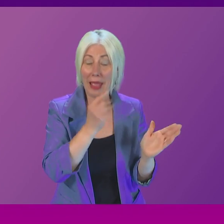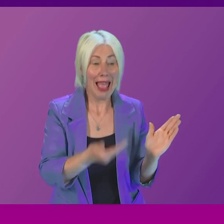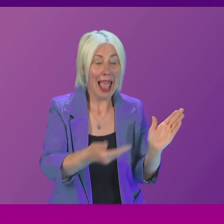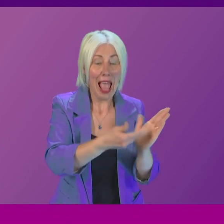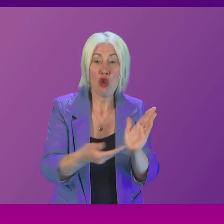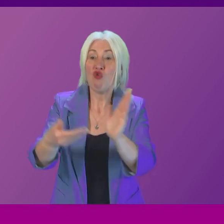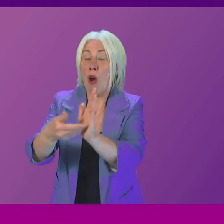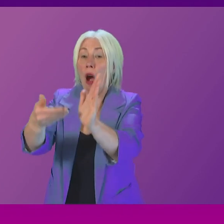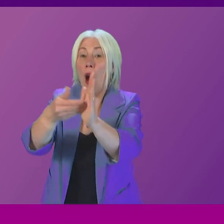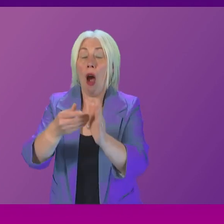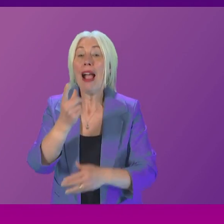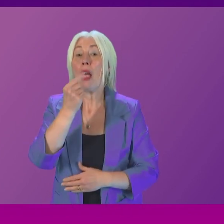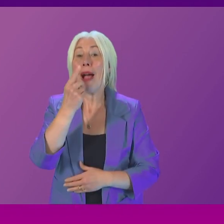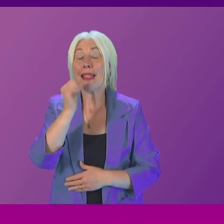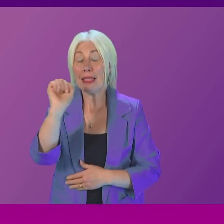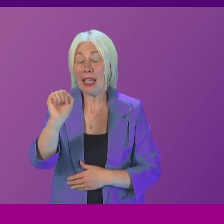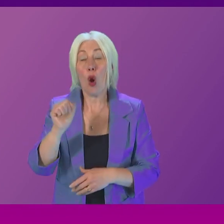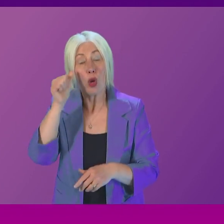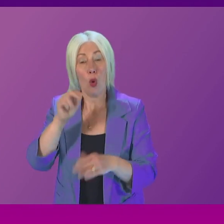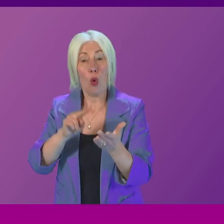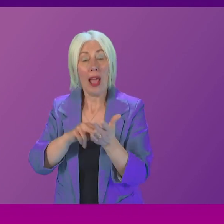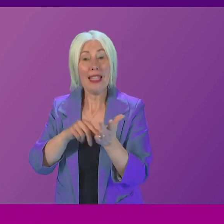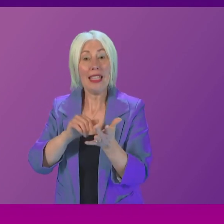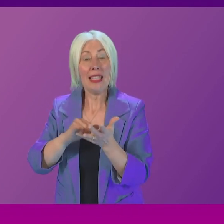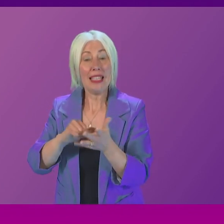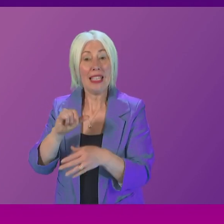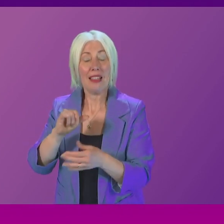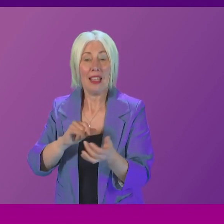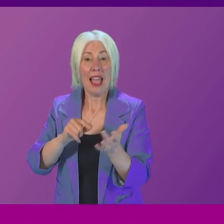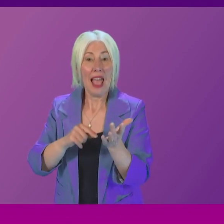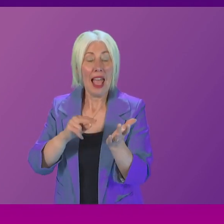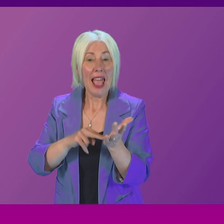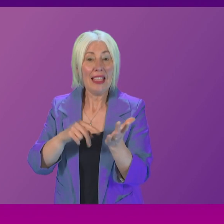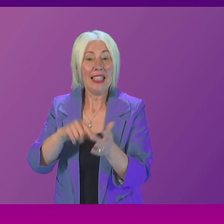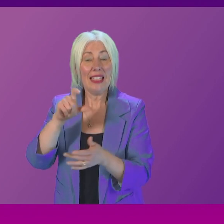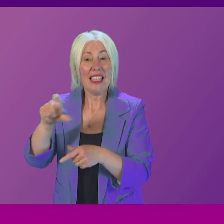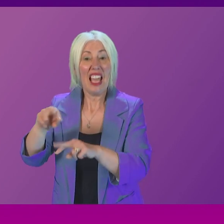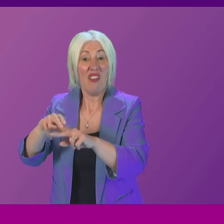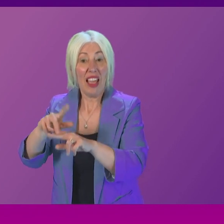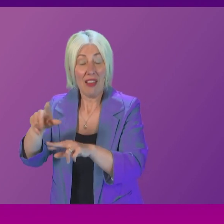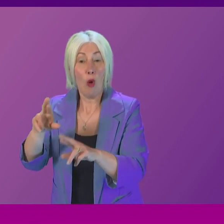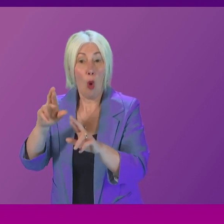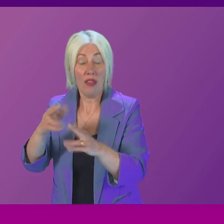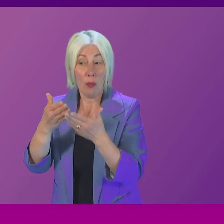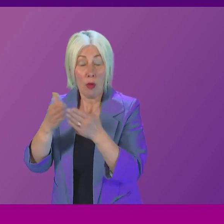We know that NTC Fife’s plans include 500 orthopaedic procedures this year, rising to